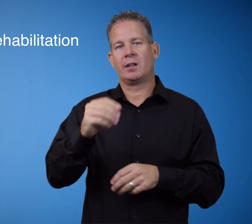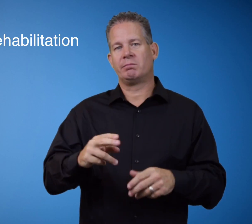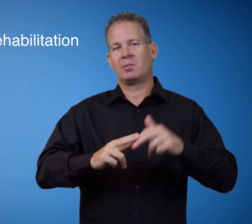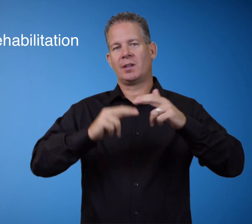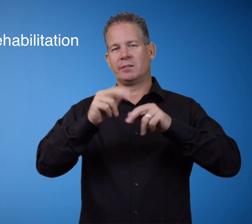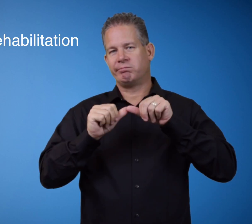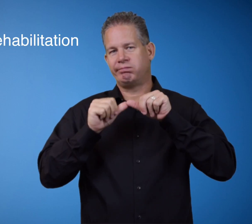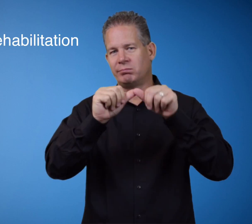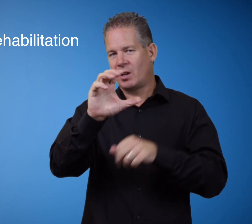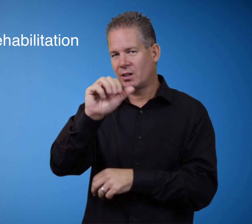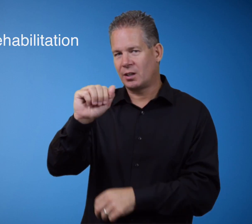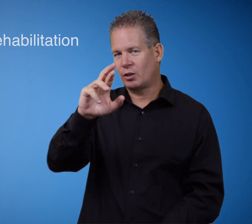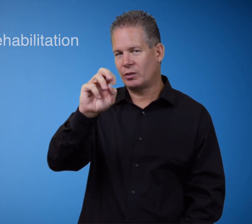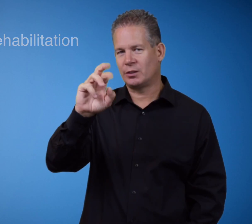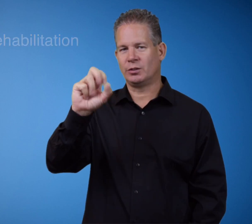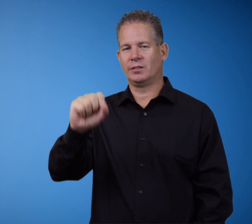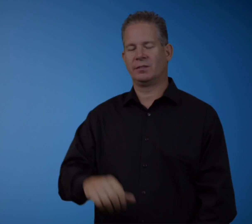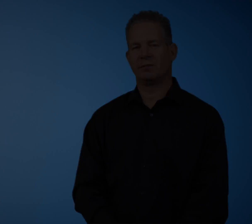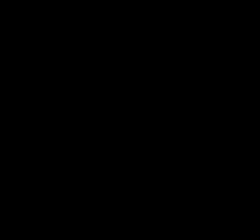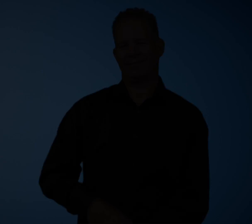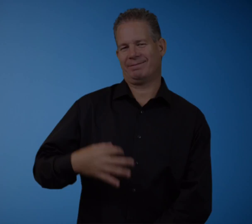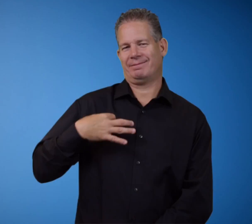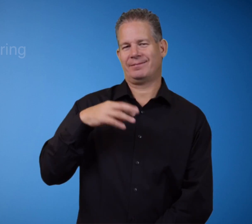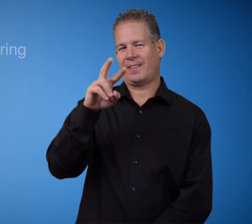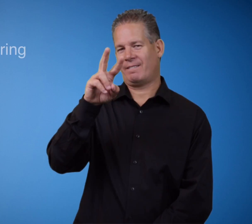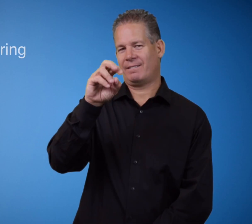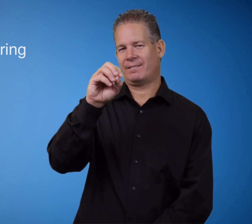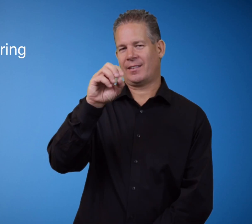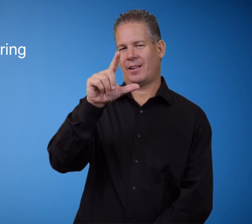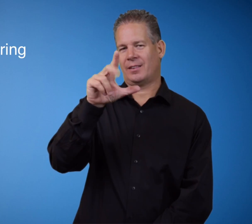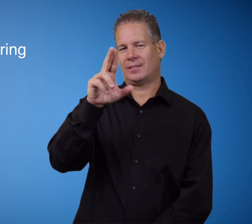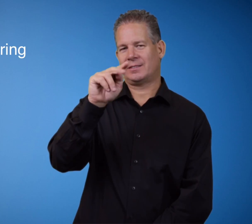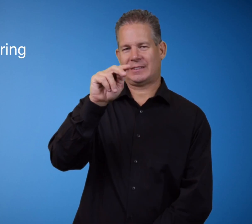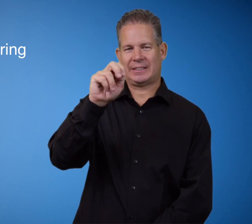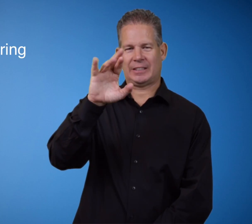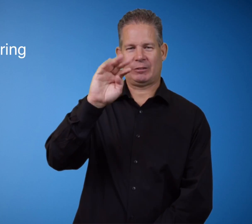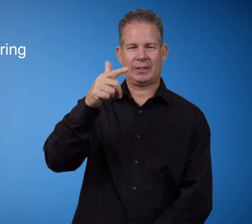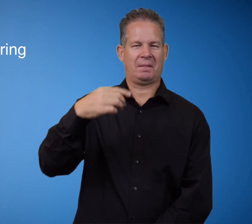keep new employment, and continue developing a permanent career. Volunteering.